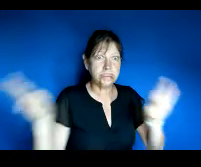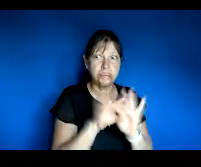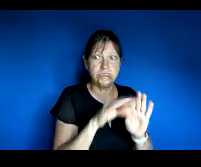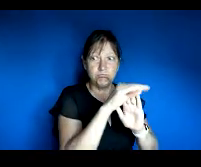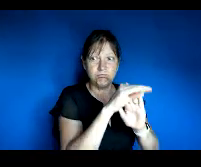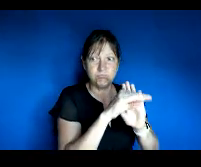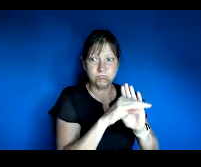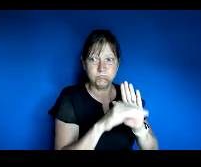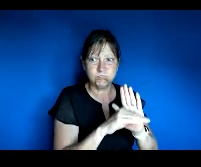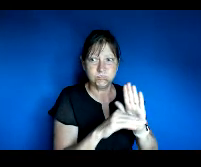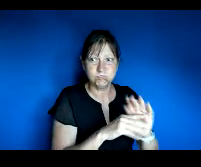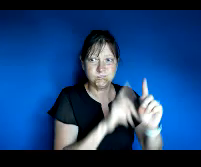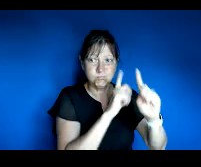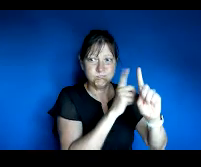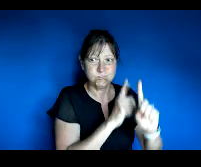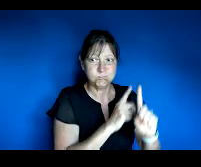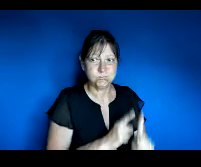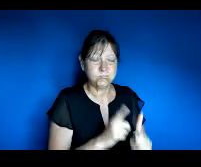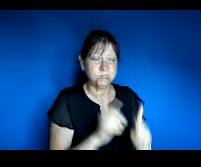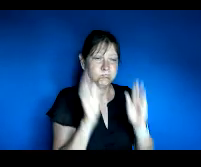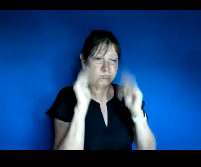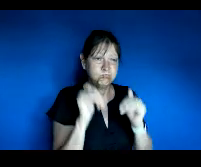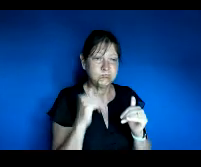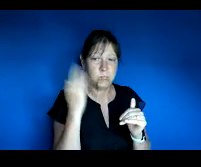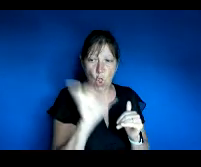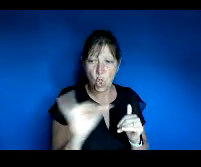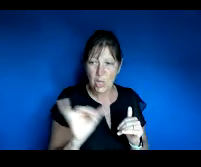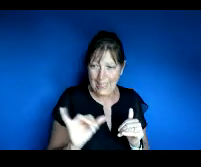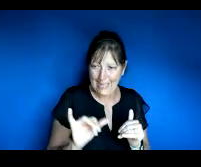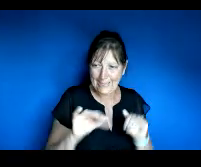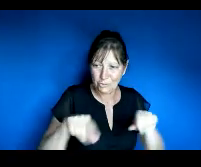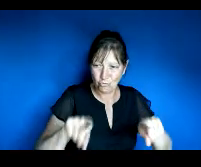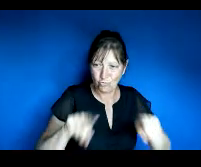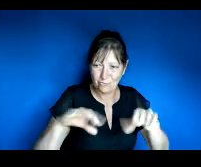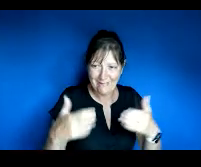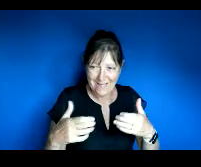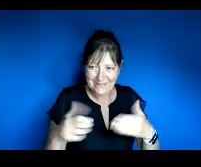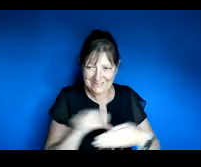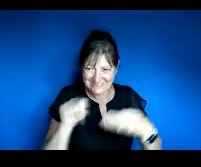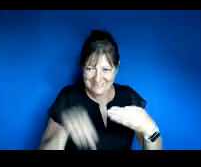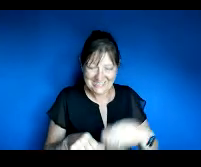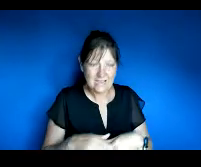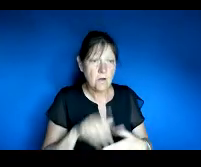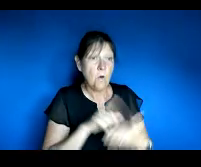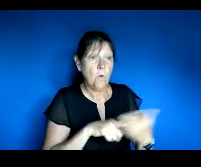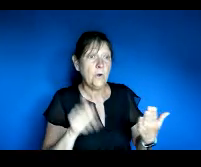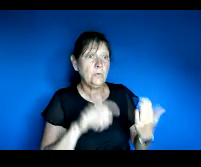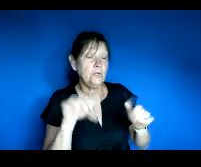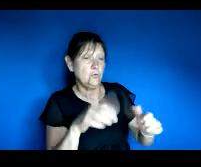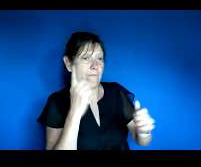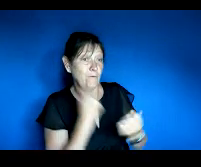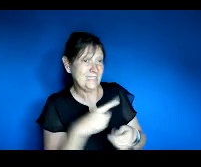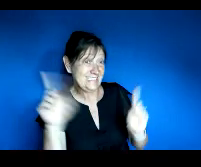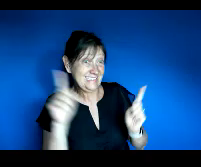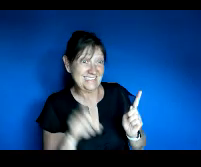for what to expect in that class and, you know, what you need to do in order to be successful in that class.